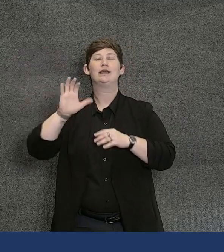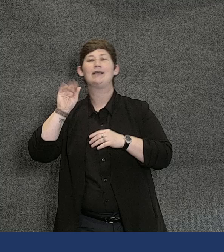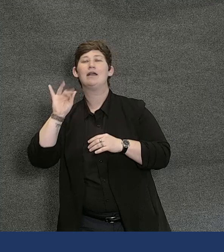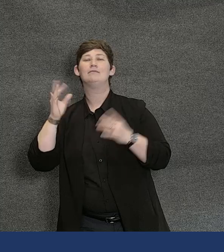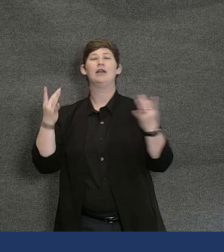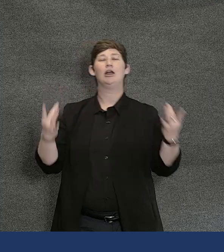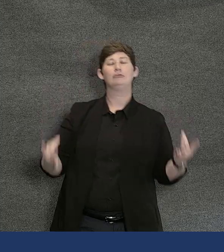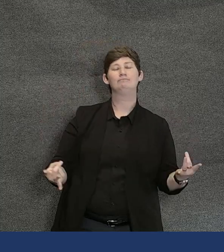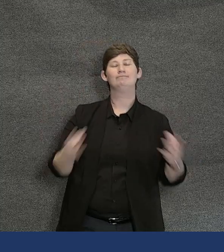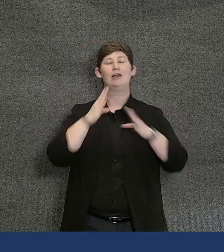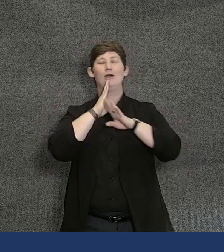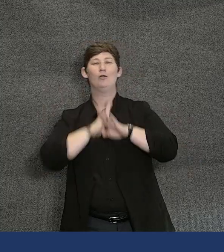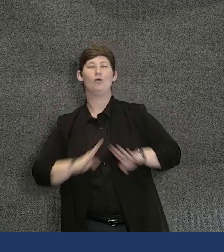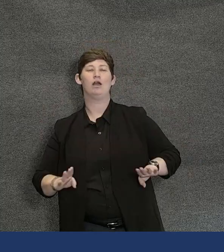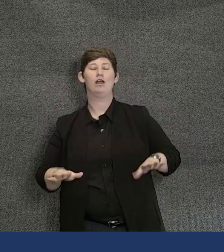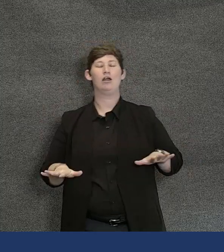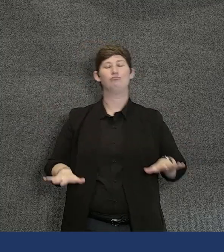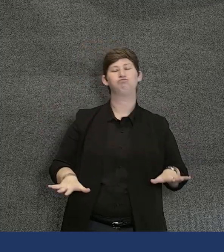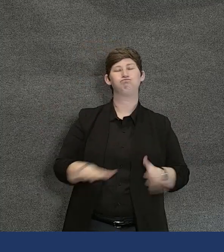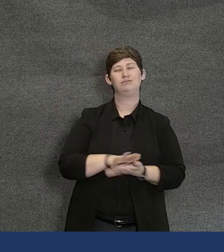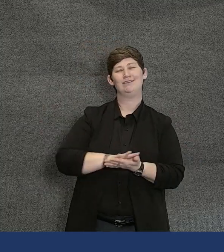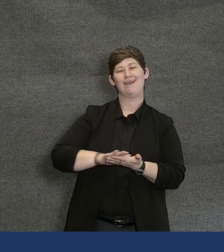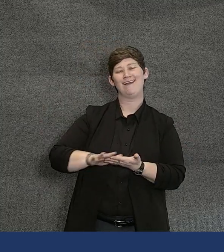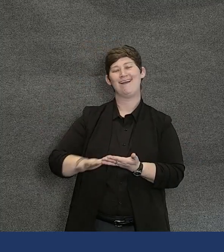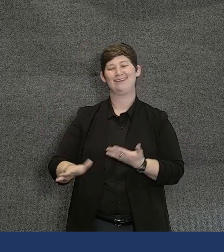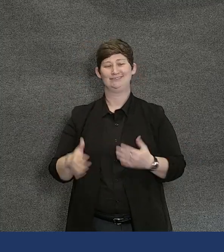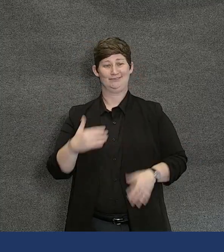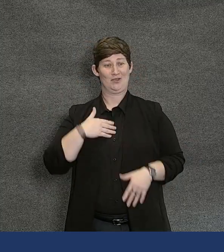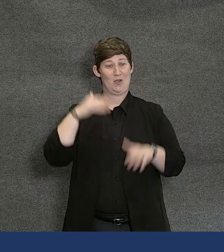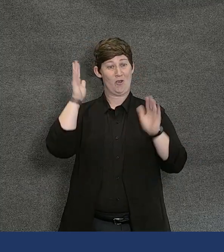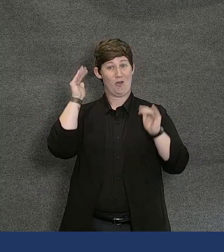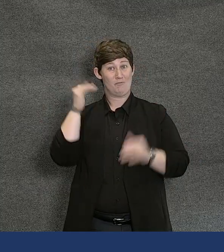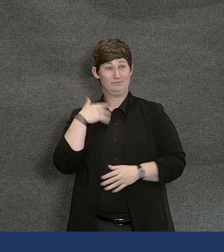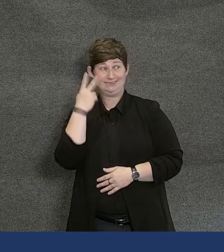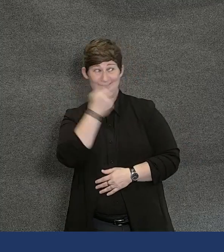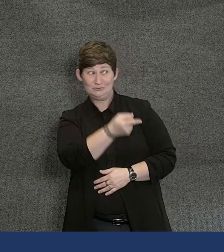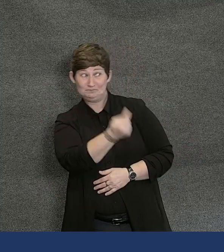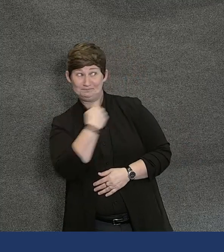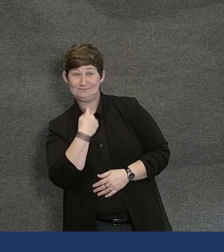that have happened out there. So, hopefully, I'll run into you somewhere out in the district. Hopefully, you will.